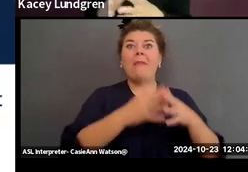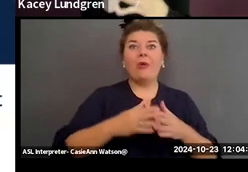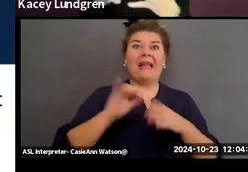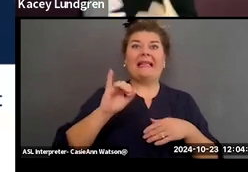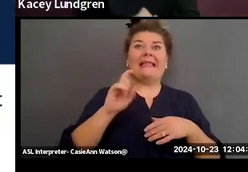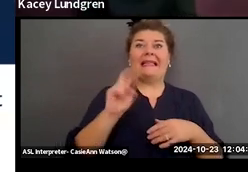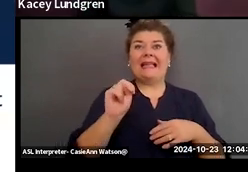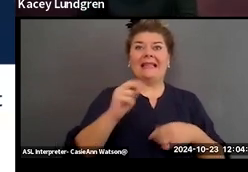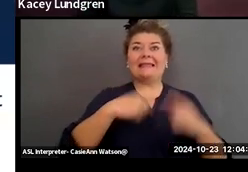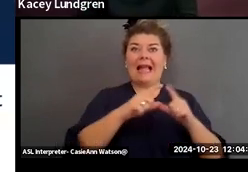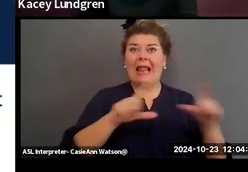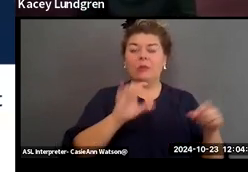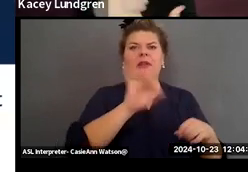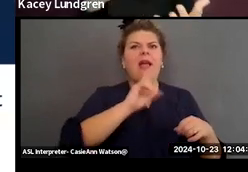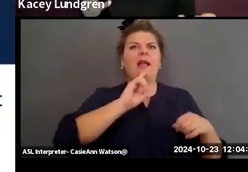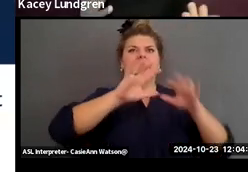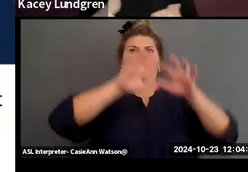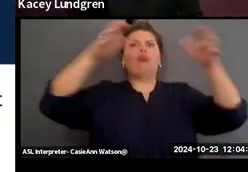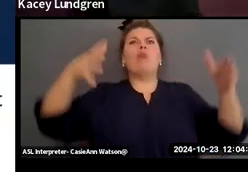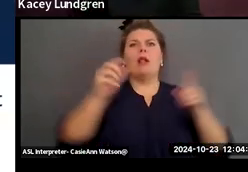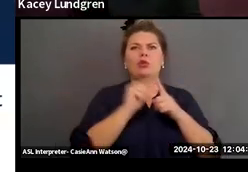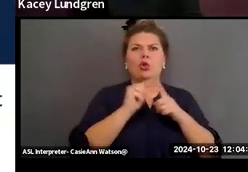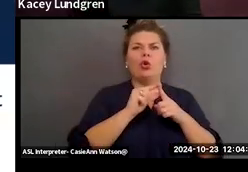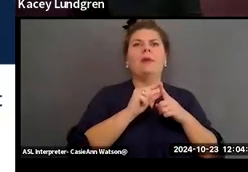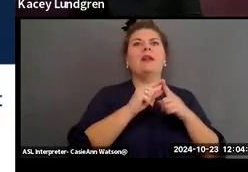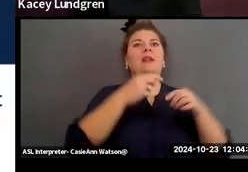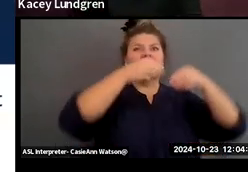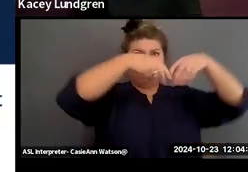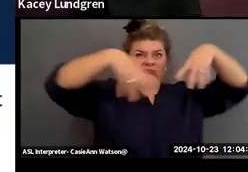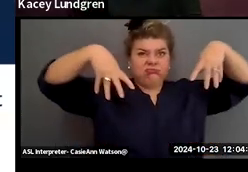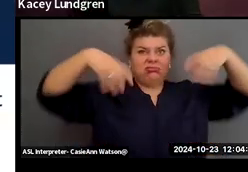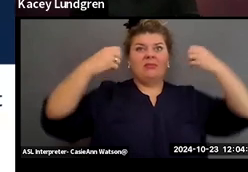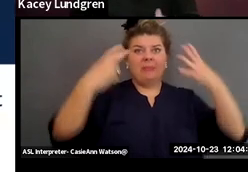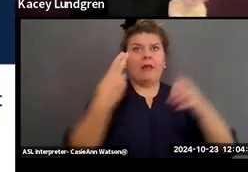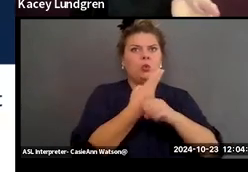for all of the sign languages that we know of that were used in North America.